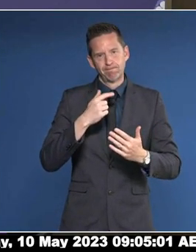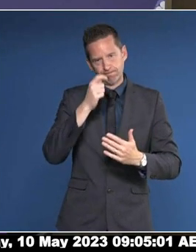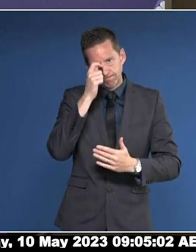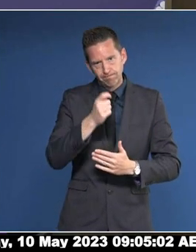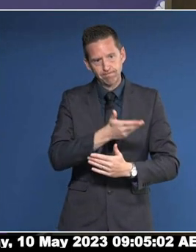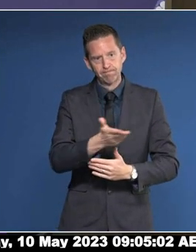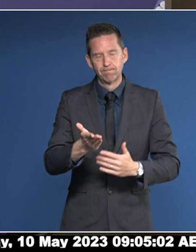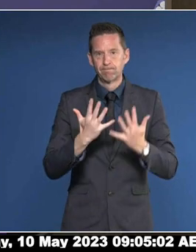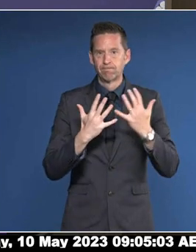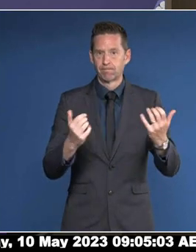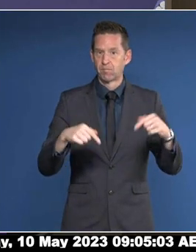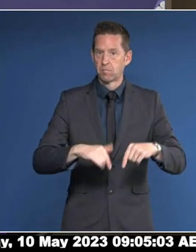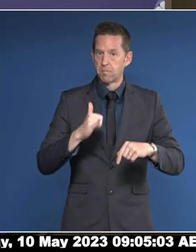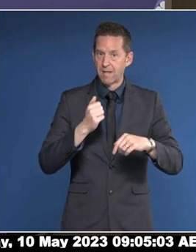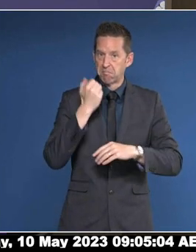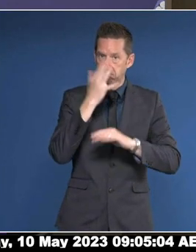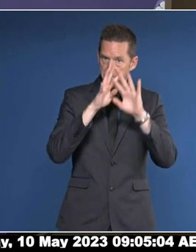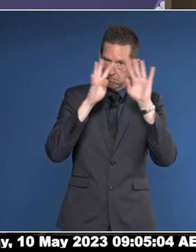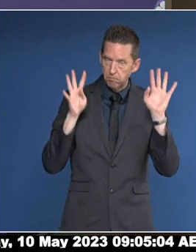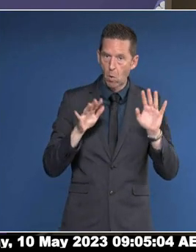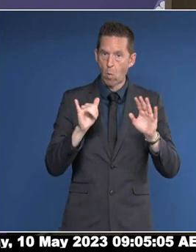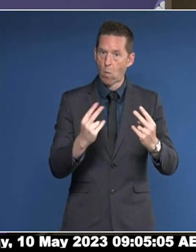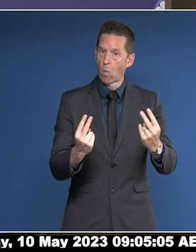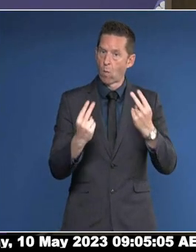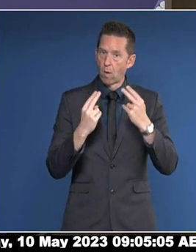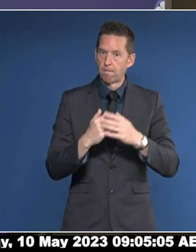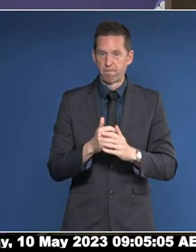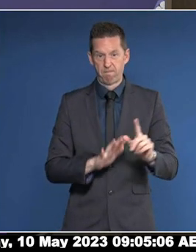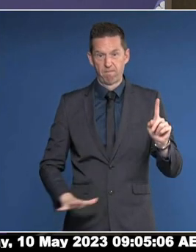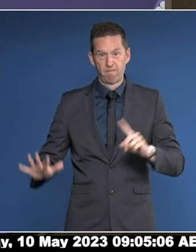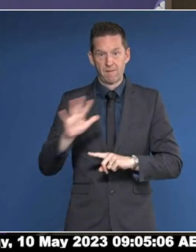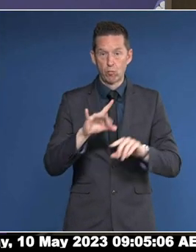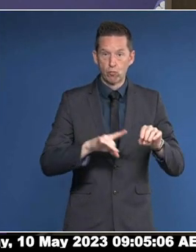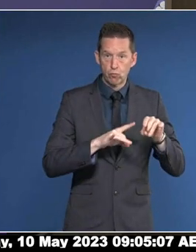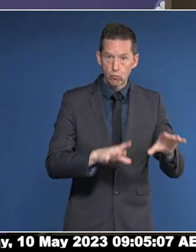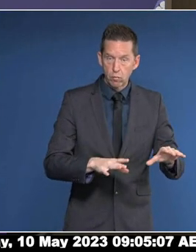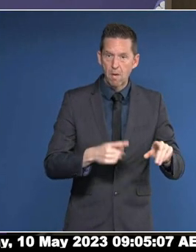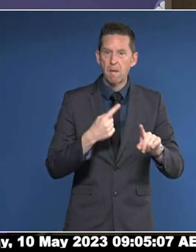Public hearing online on the mainland and on the islands, including Tasmania and in the